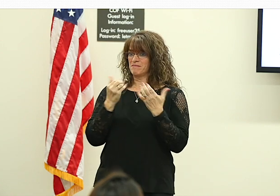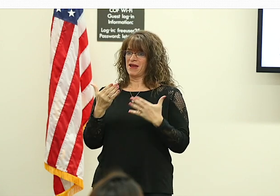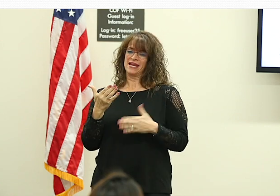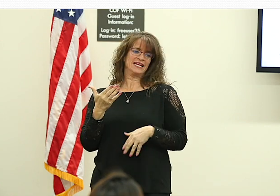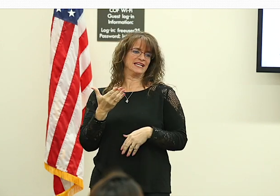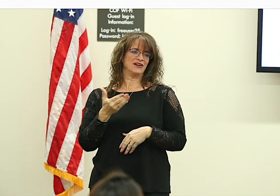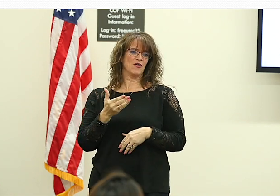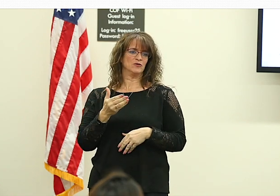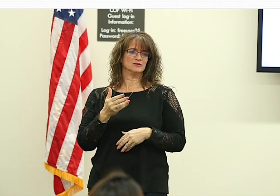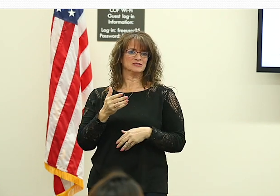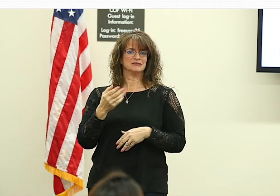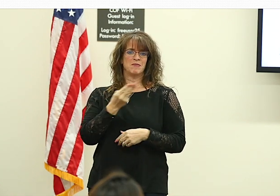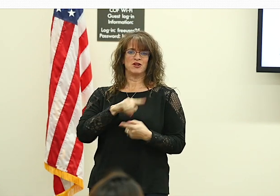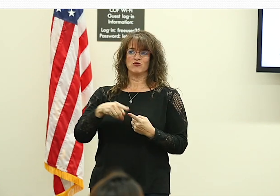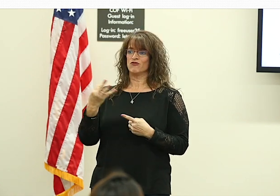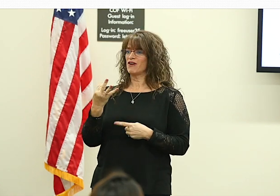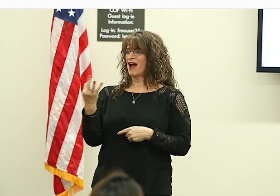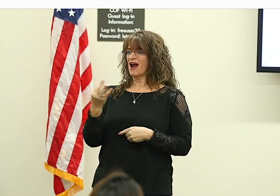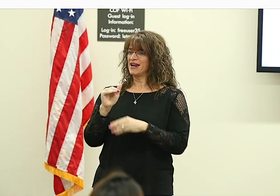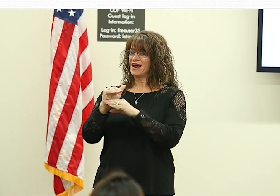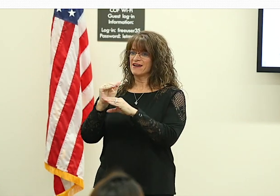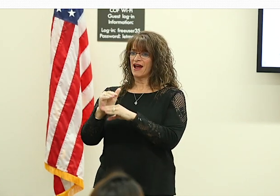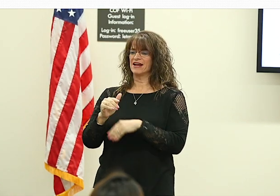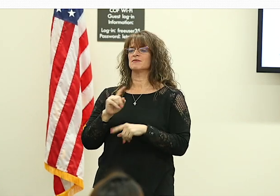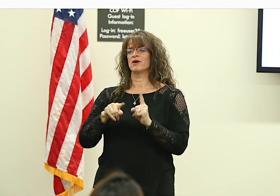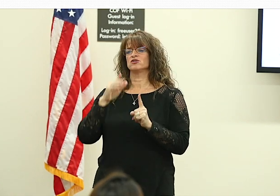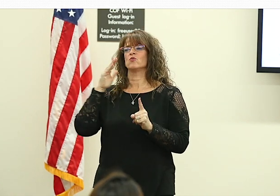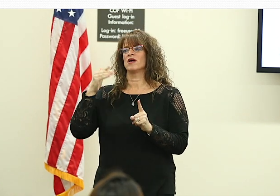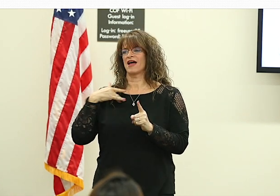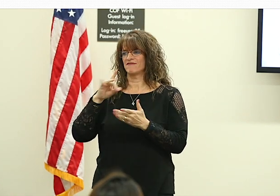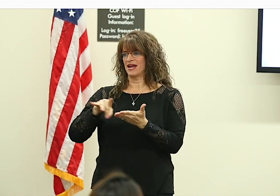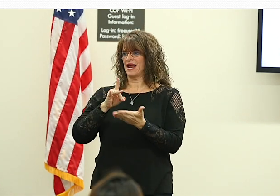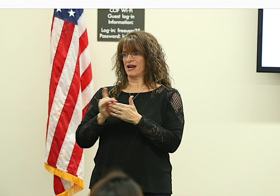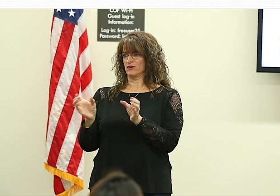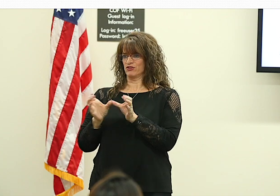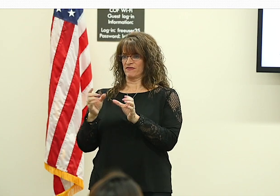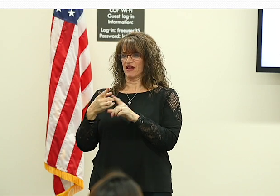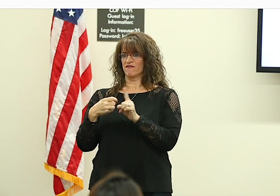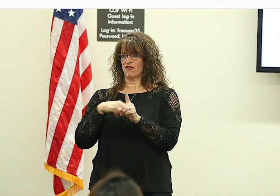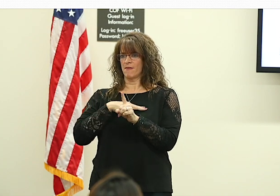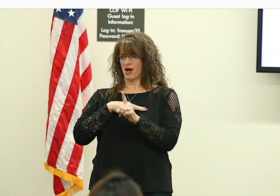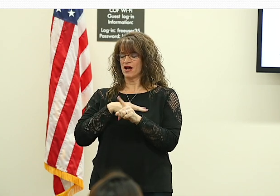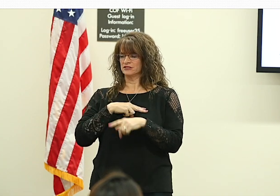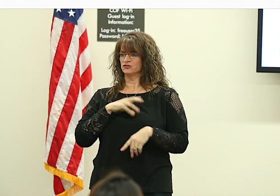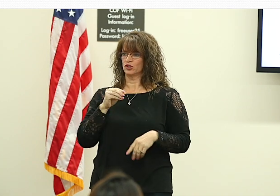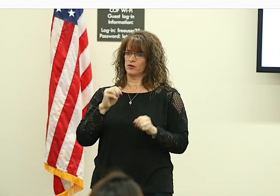but you're gonna get to that eight hours, you're gonna get the certificate for us for that, in order to qualify for the homes.